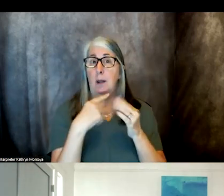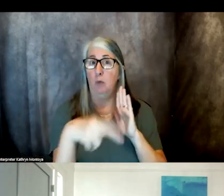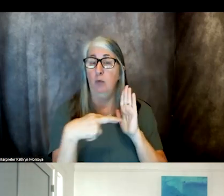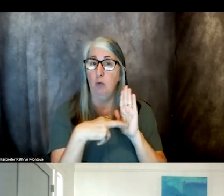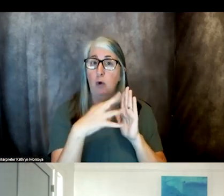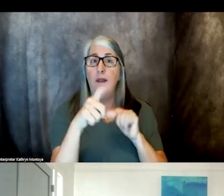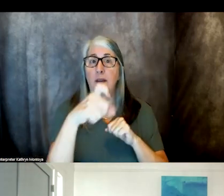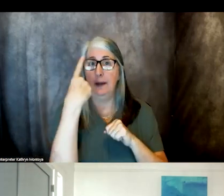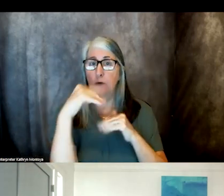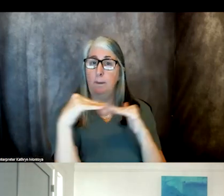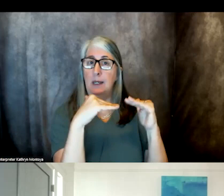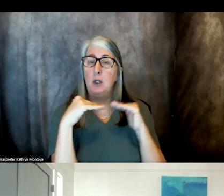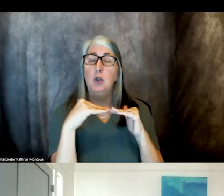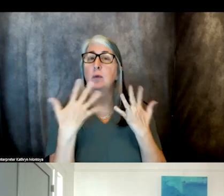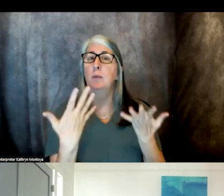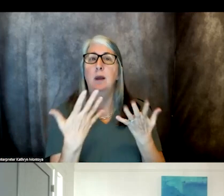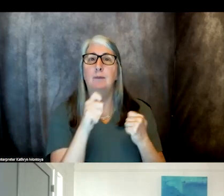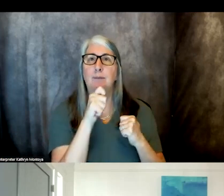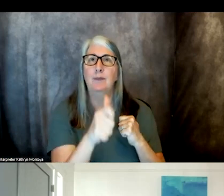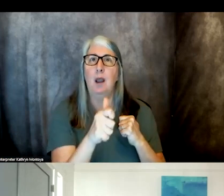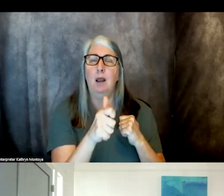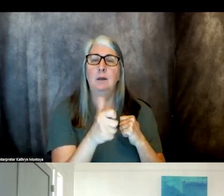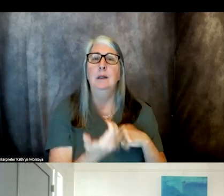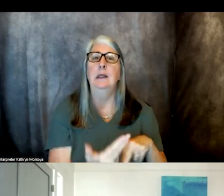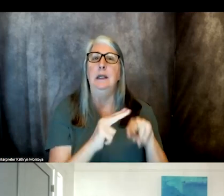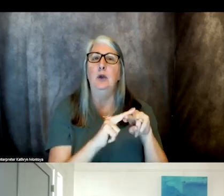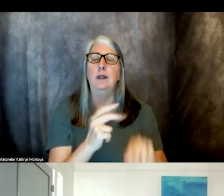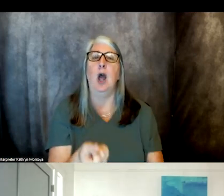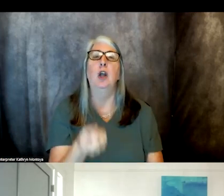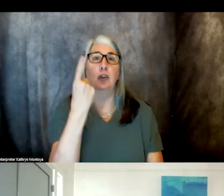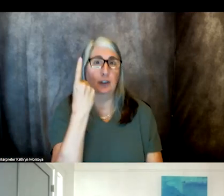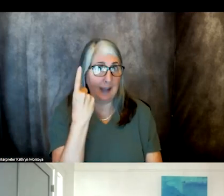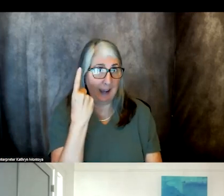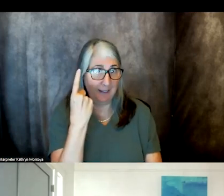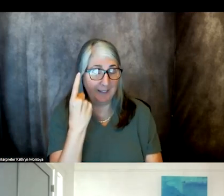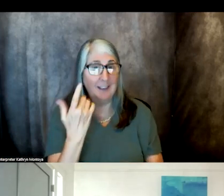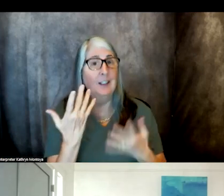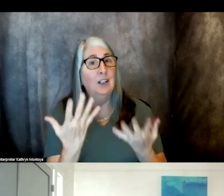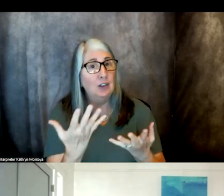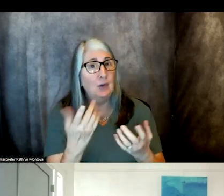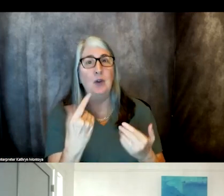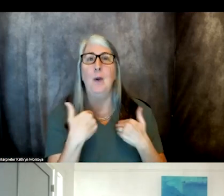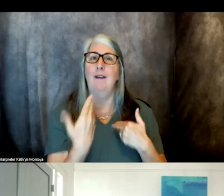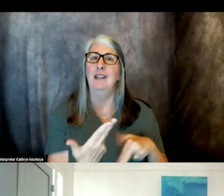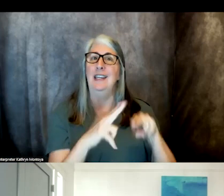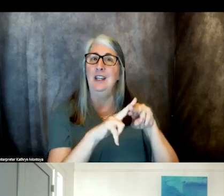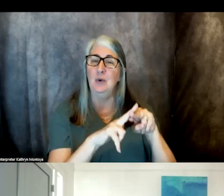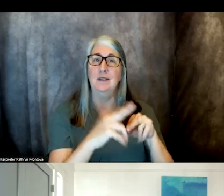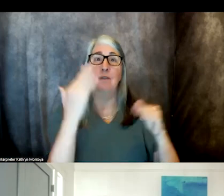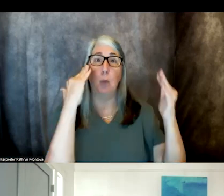FOR PEERS, BUT NOT NECESSARILY INCREASED UNDERSTANDING. SO IF YOU HAVE THIS INCREASED AWARENESS WITHOUT THE